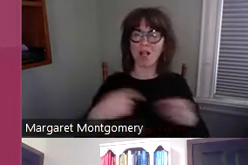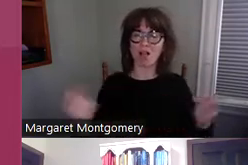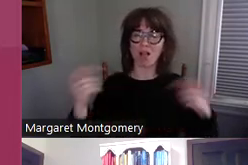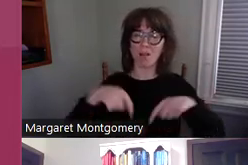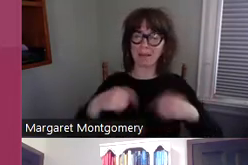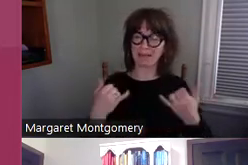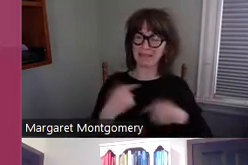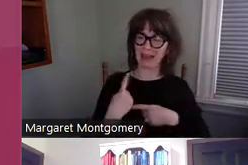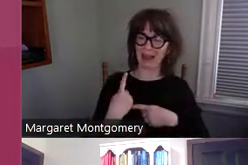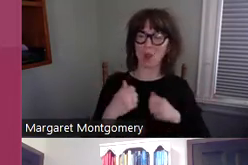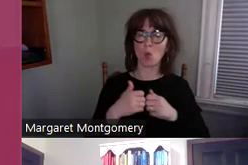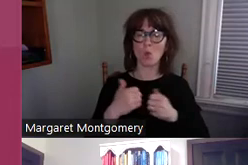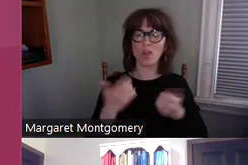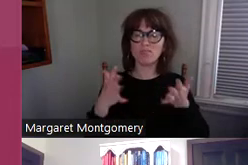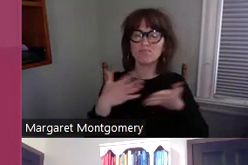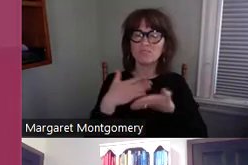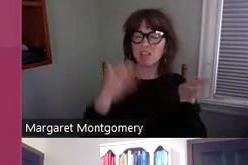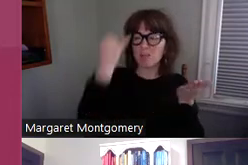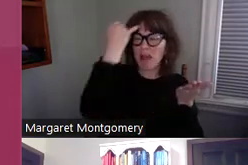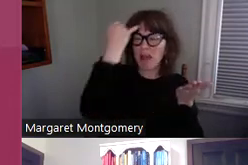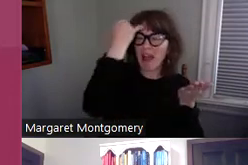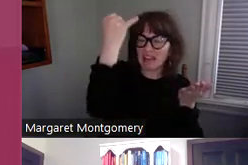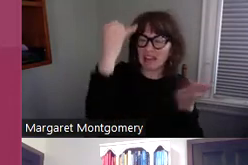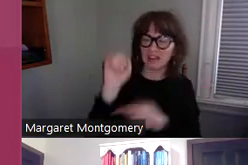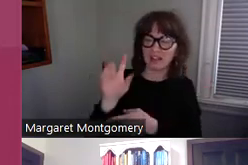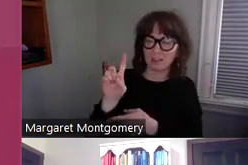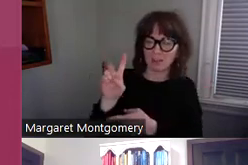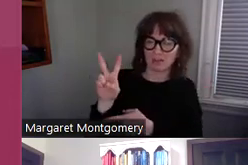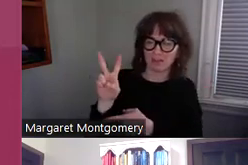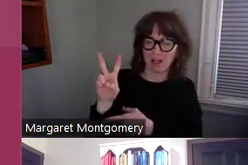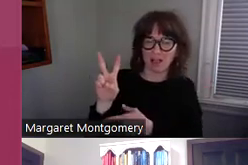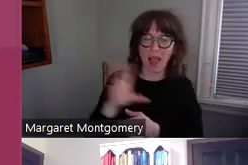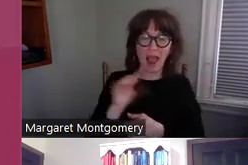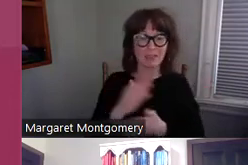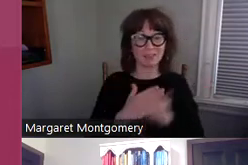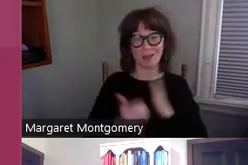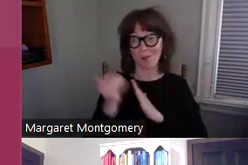with some idea of what domestic violence is, and some automatic assault associations that